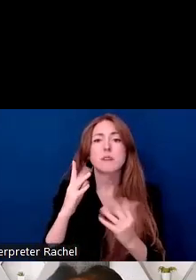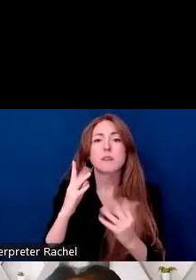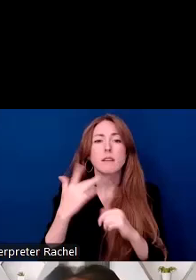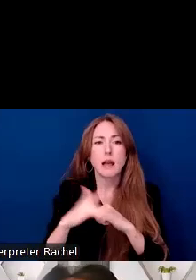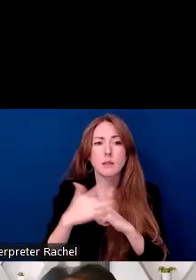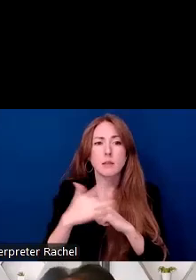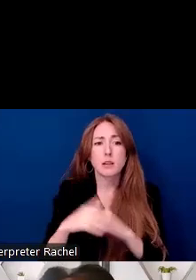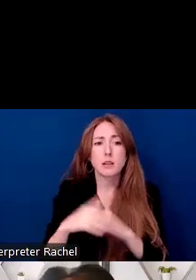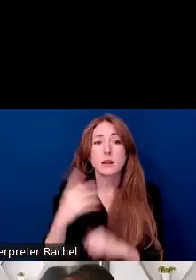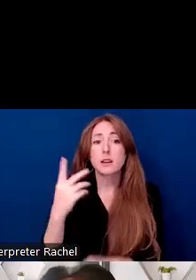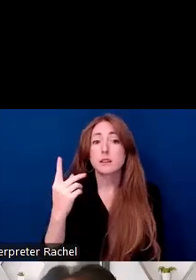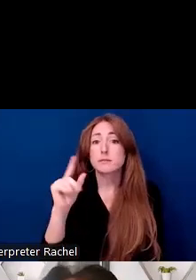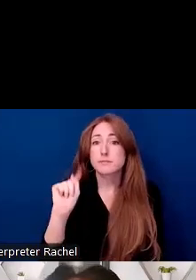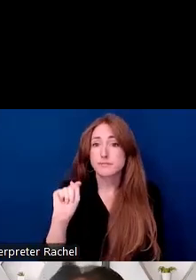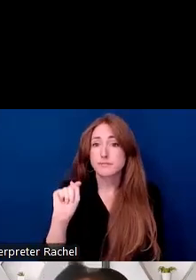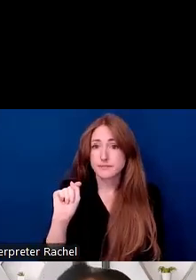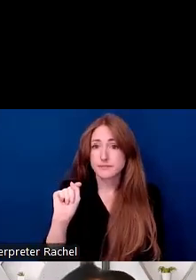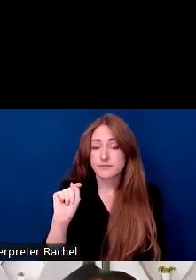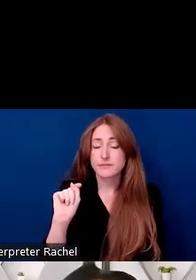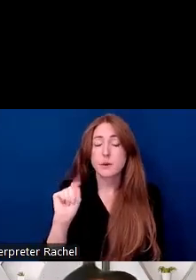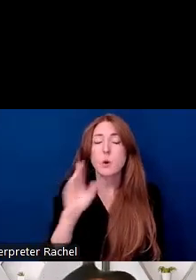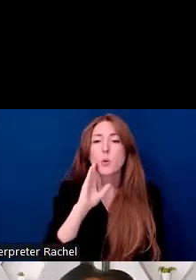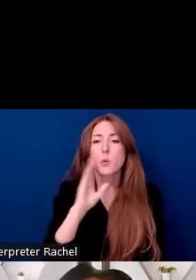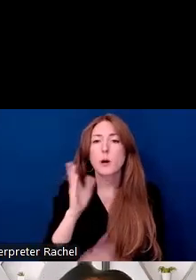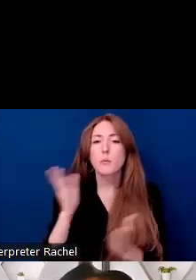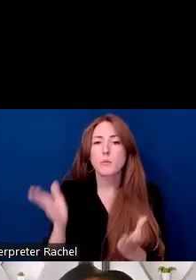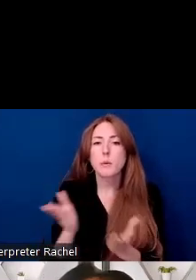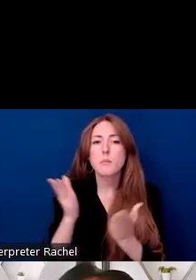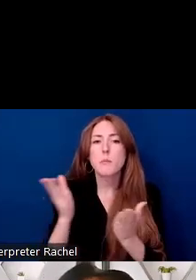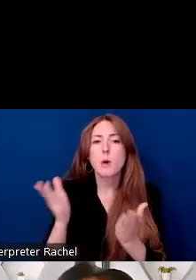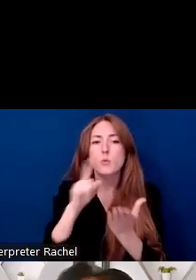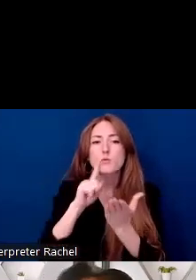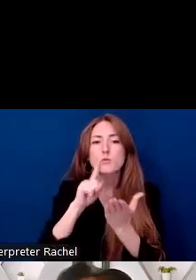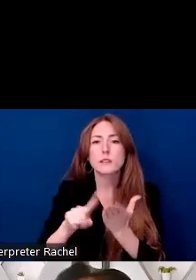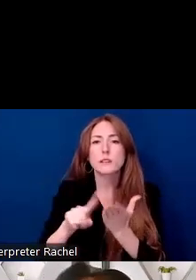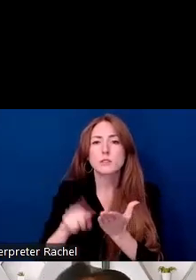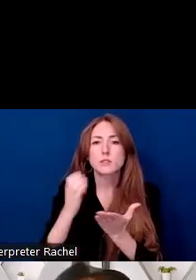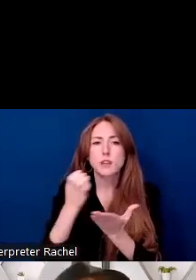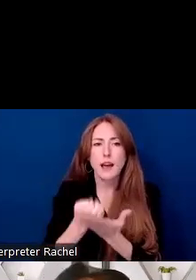the use of research evidence in healthcare systems targeting multiple levels of outcomes,